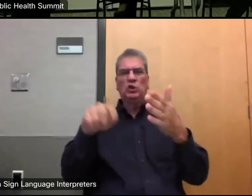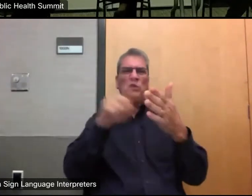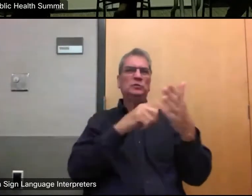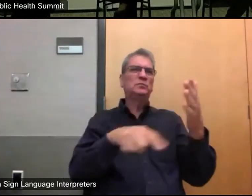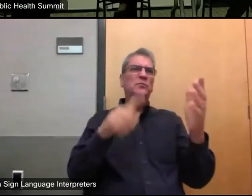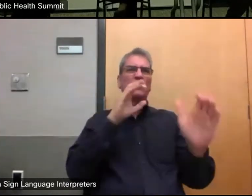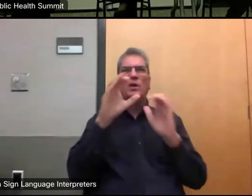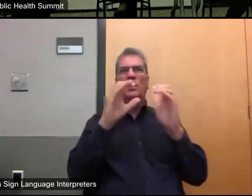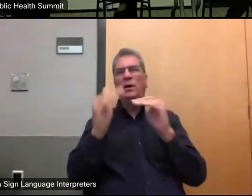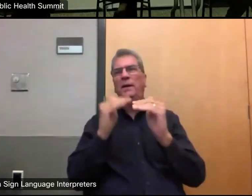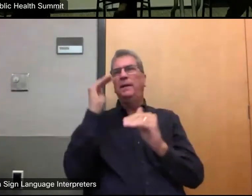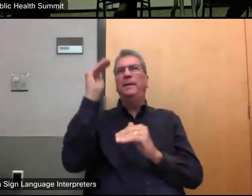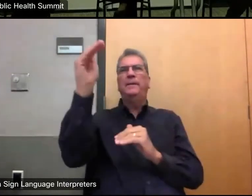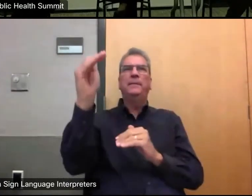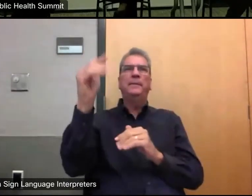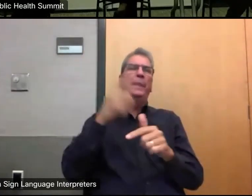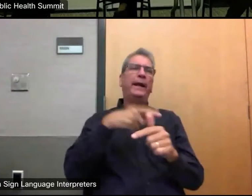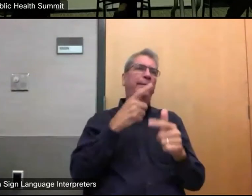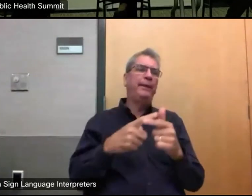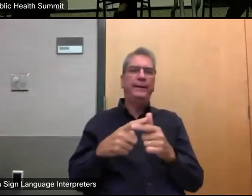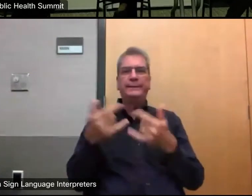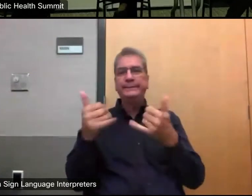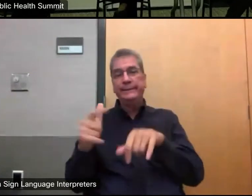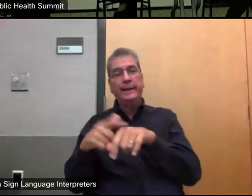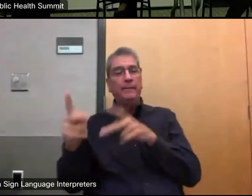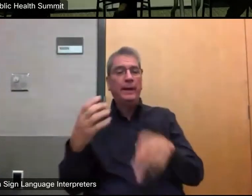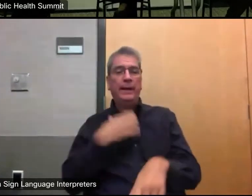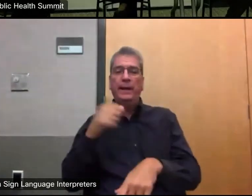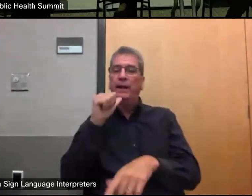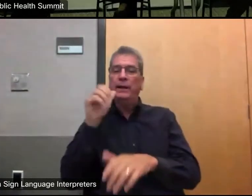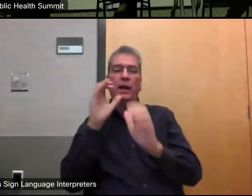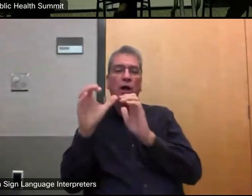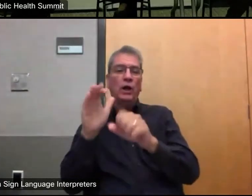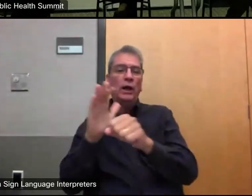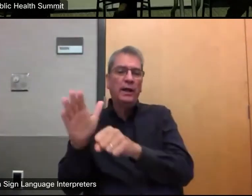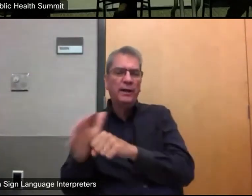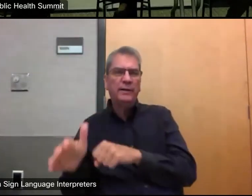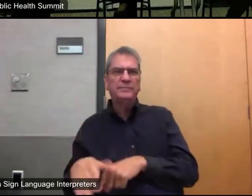too much and then also not communicating enough. And so, how do you think, like, as a field